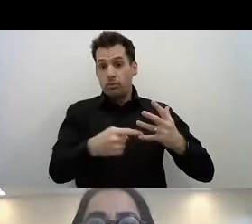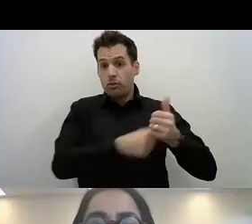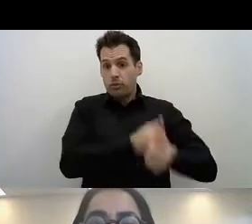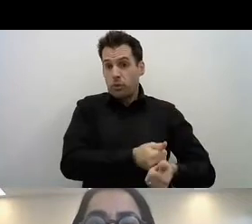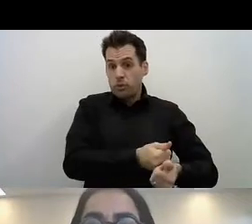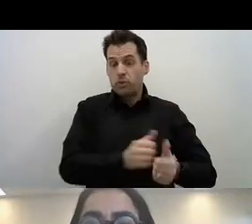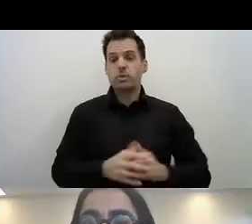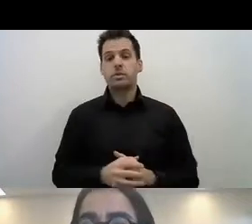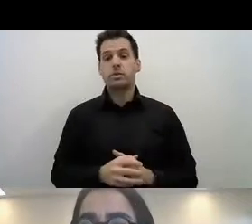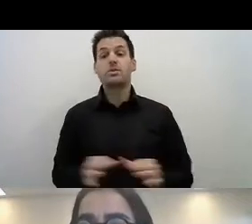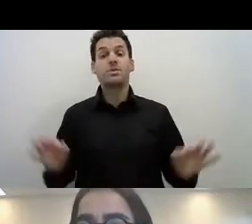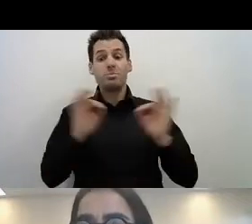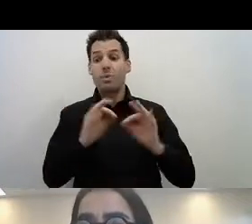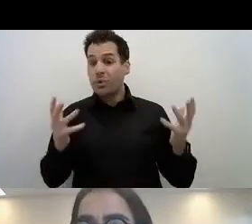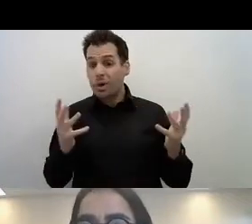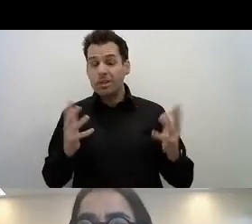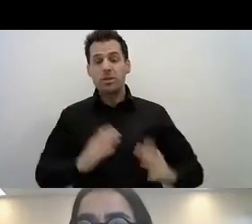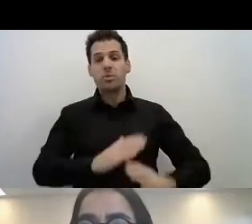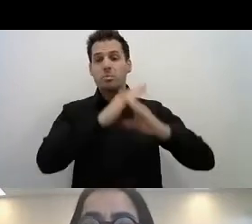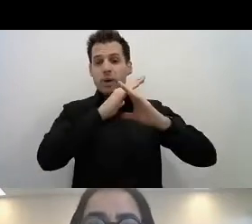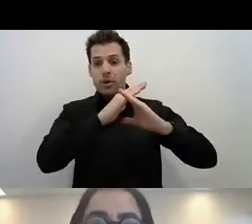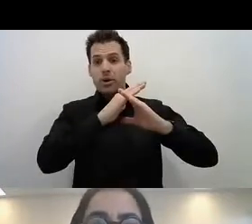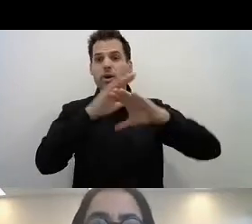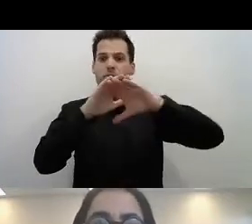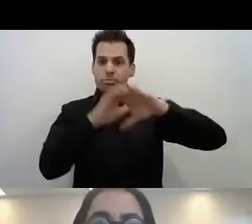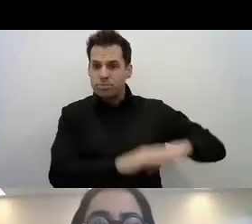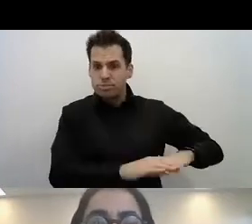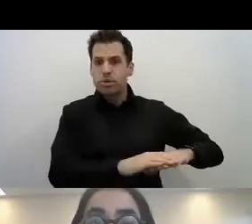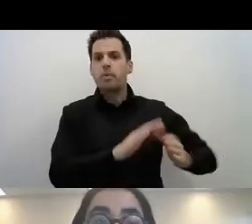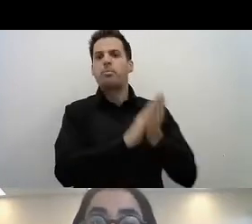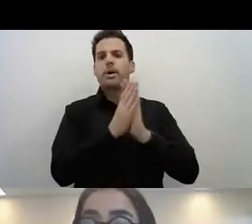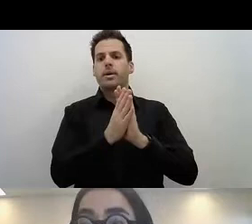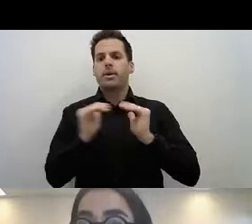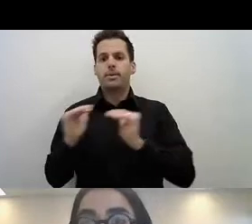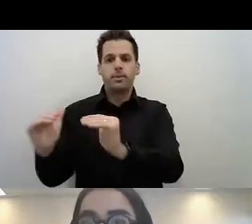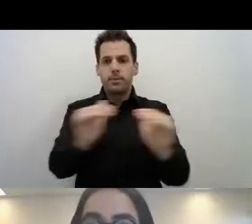is removing barriers to equality for people with disabilities or for people with any protected